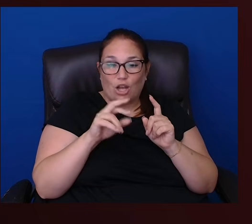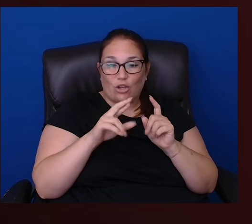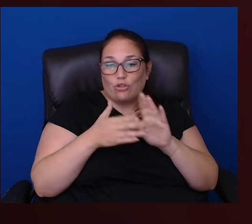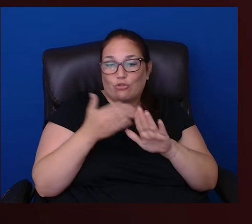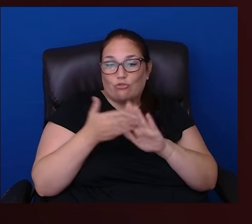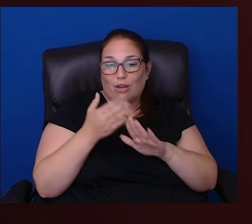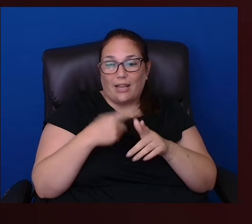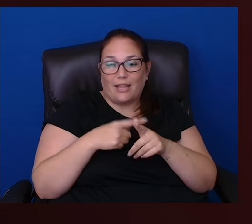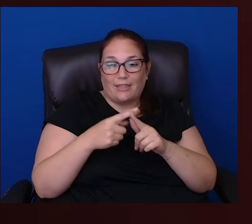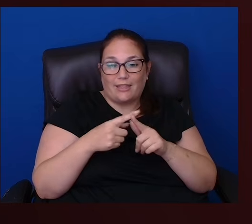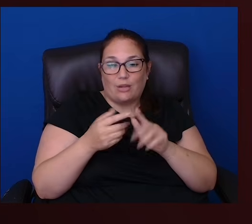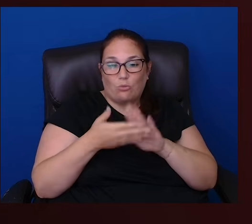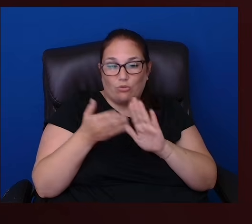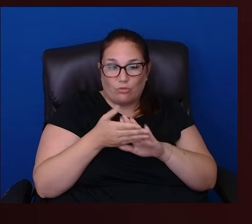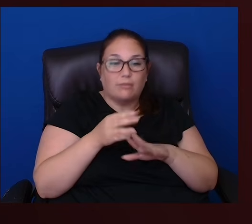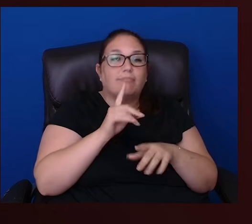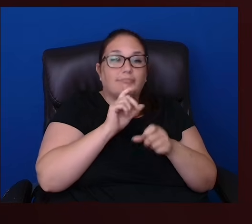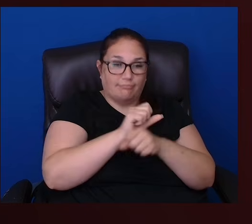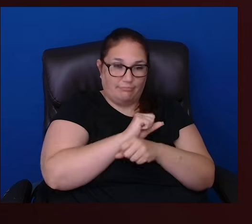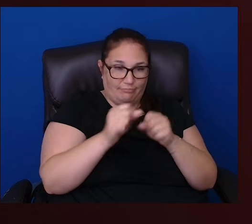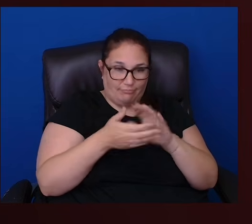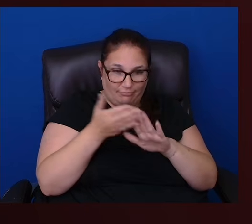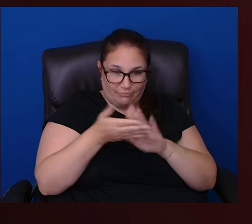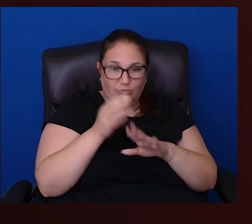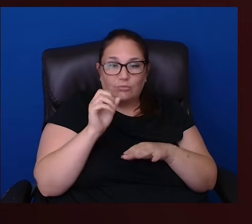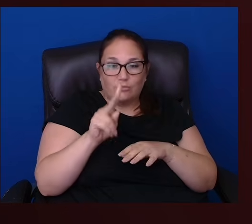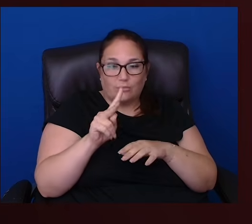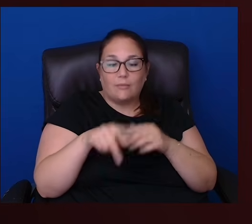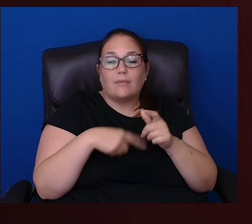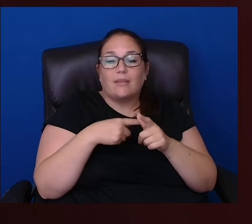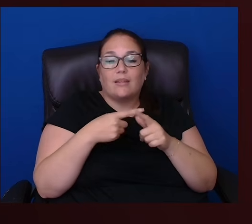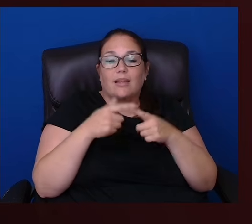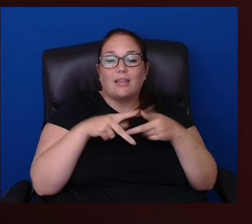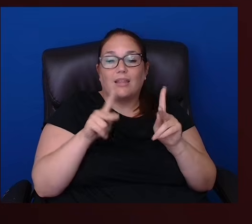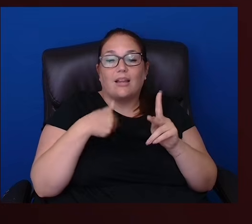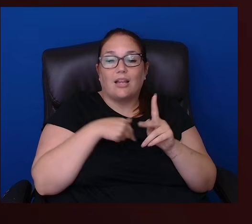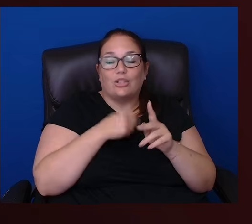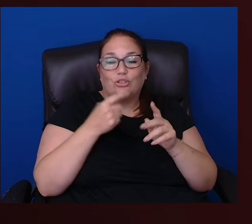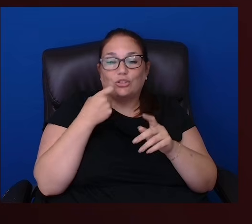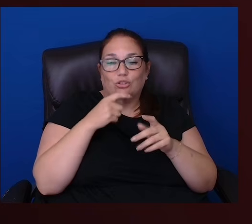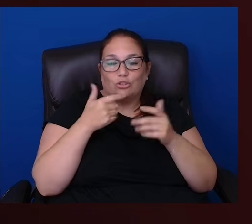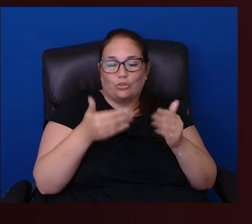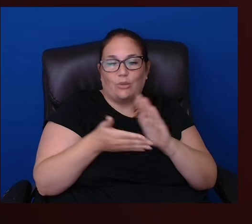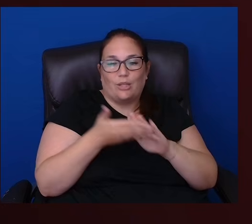Docker is running, okay, so let us just run this.